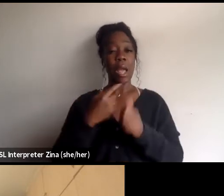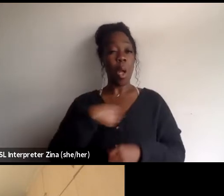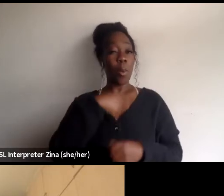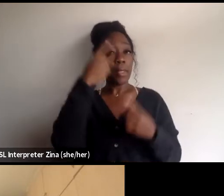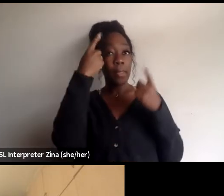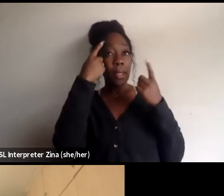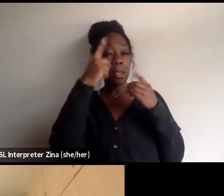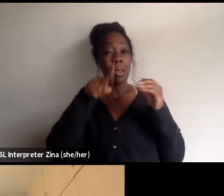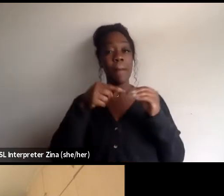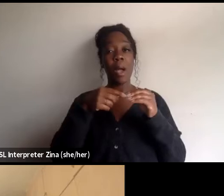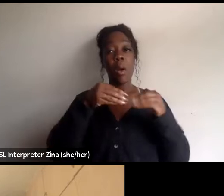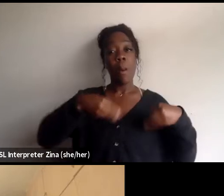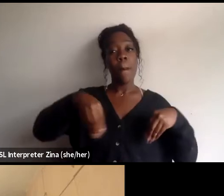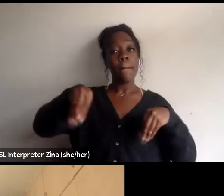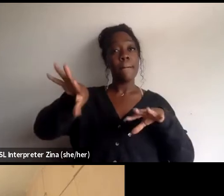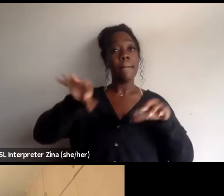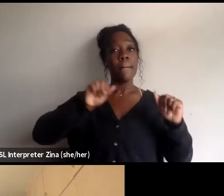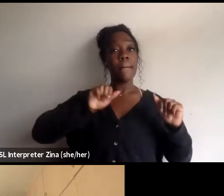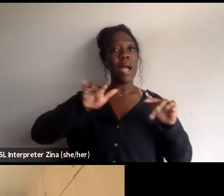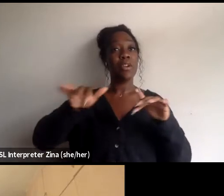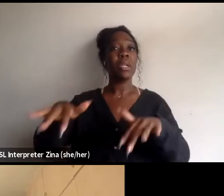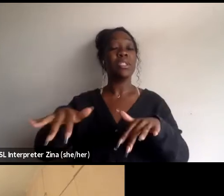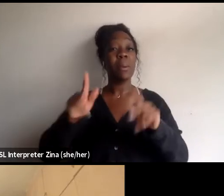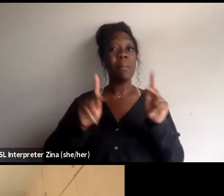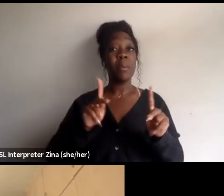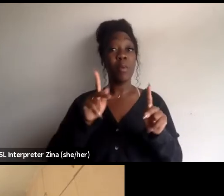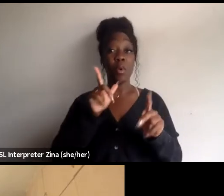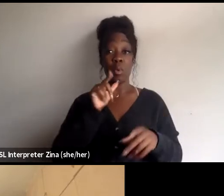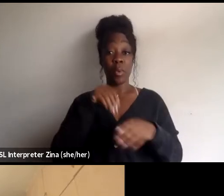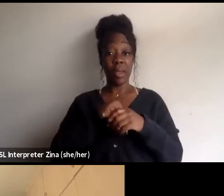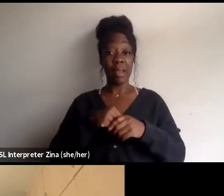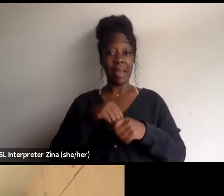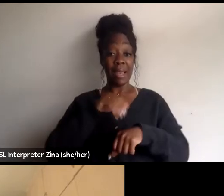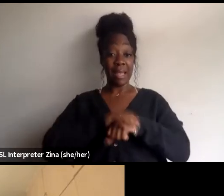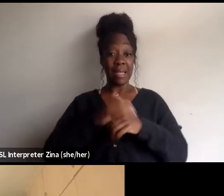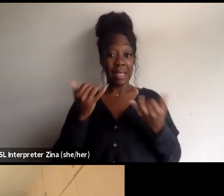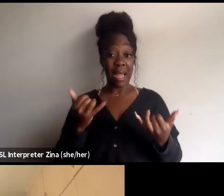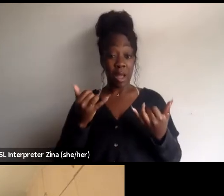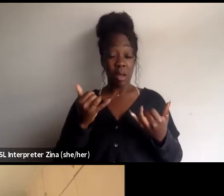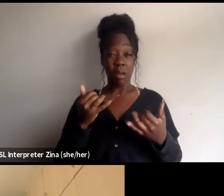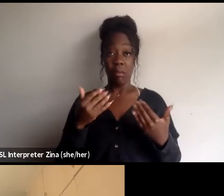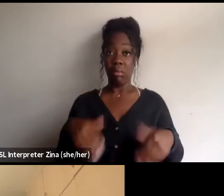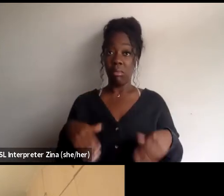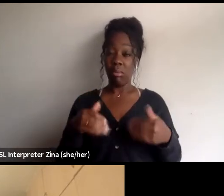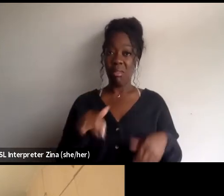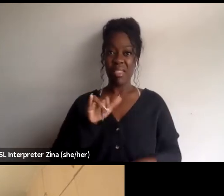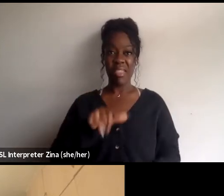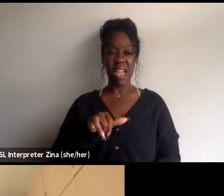People who are keeping an eye in England right now will know that the energy around migration and displacement